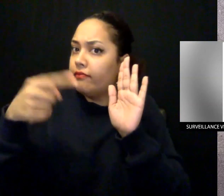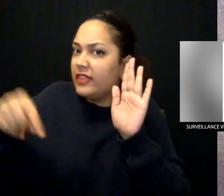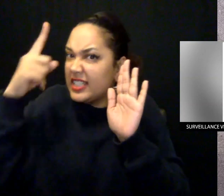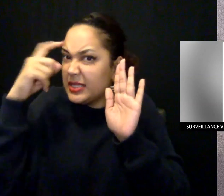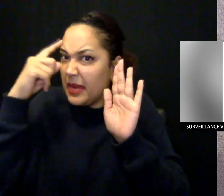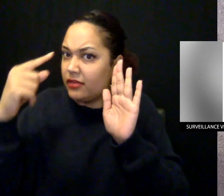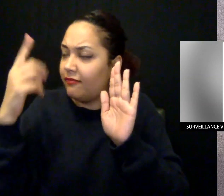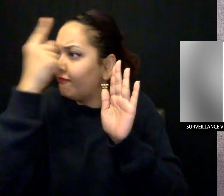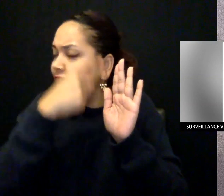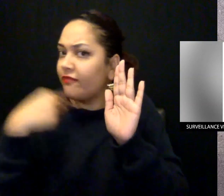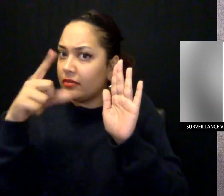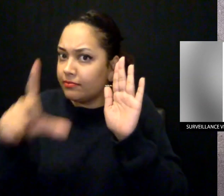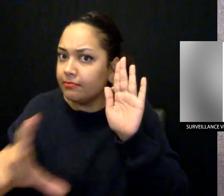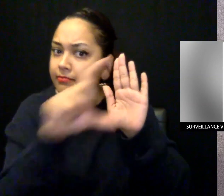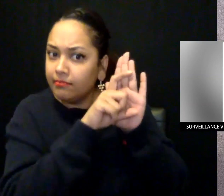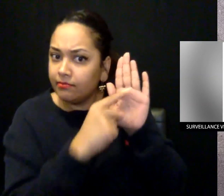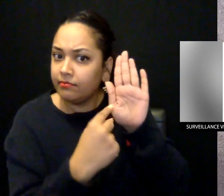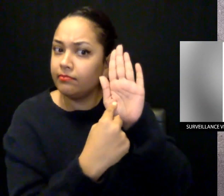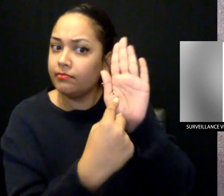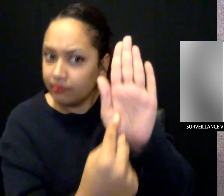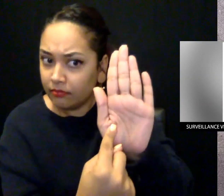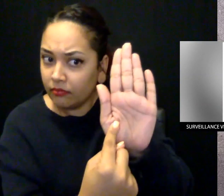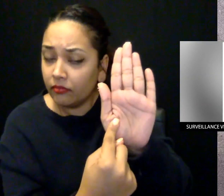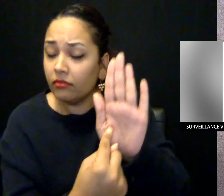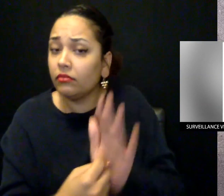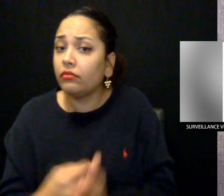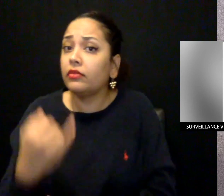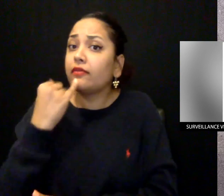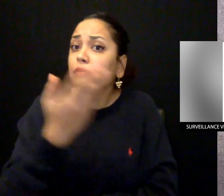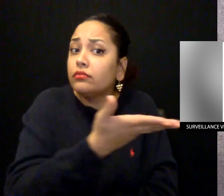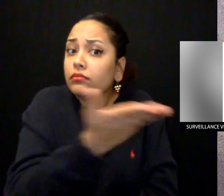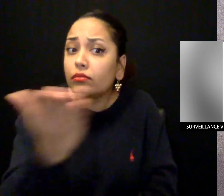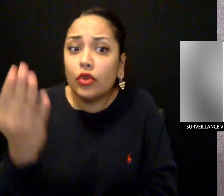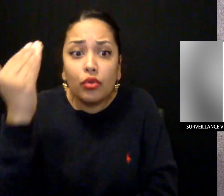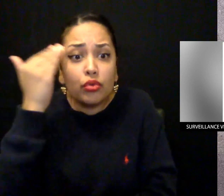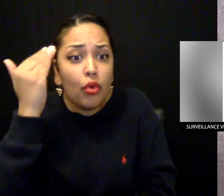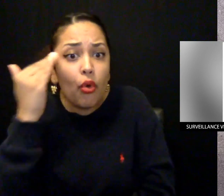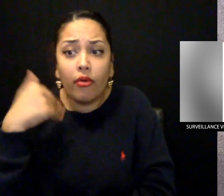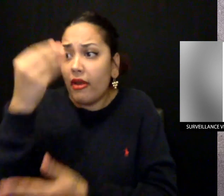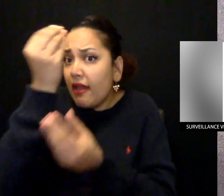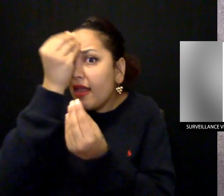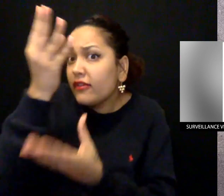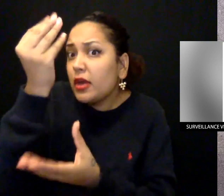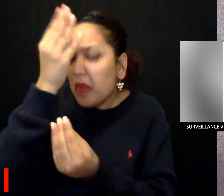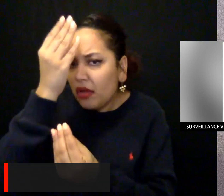police have also released this sketch of one of the suspects and they're asking